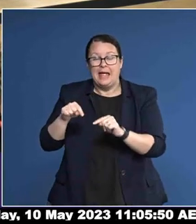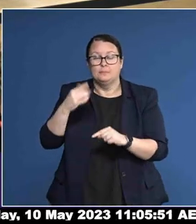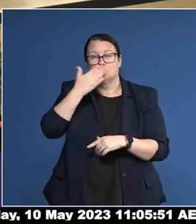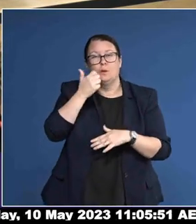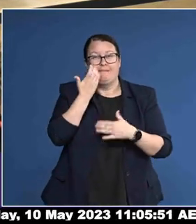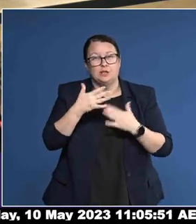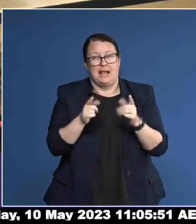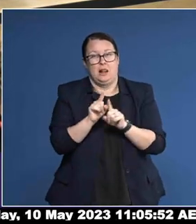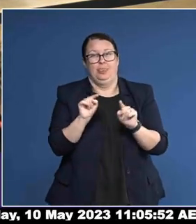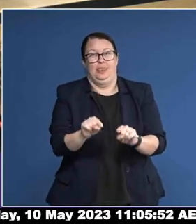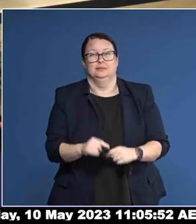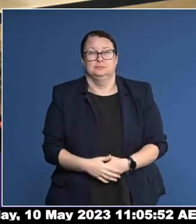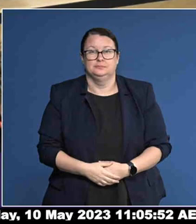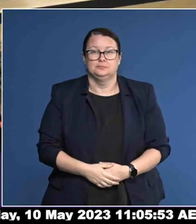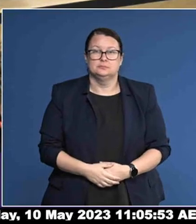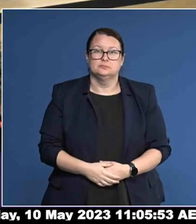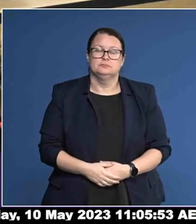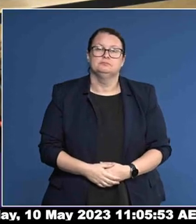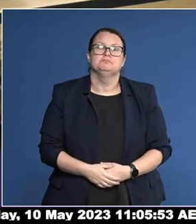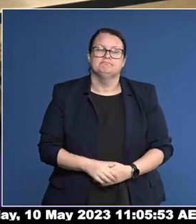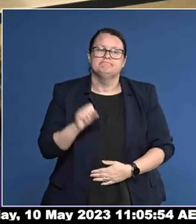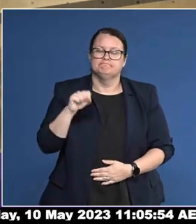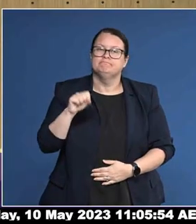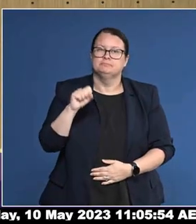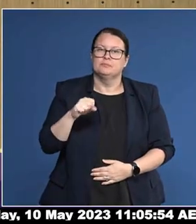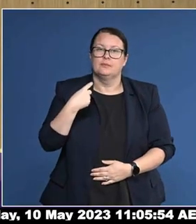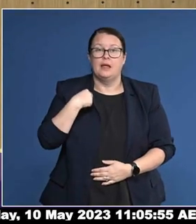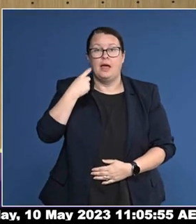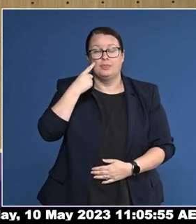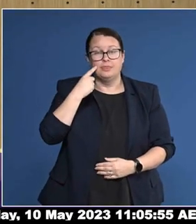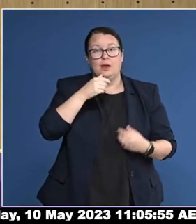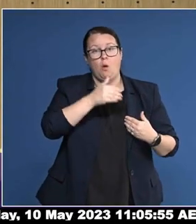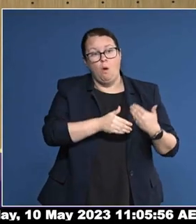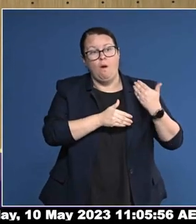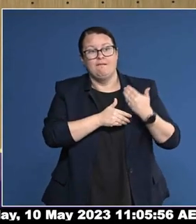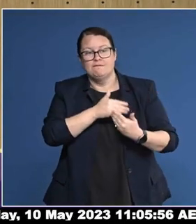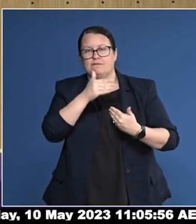Yes, and I think over time - and it's evident in the documentation from